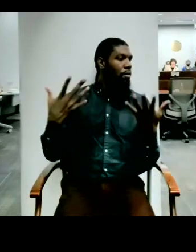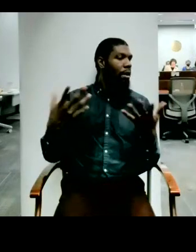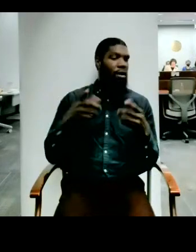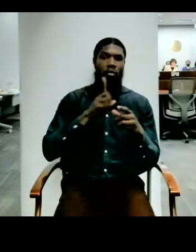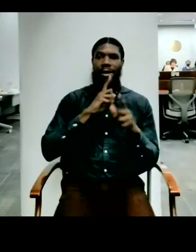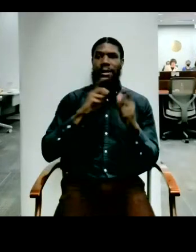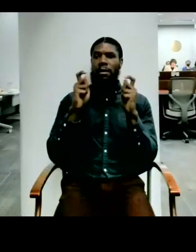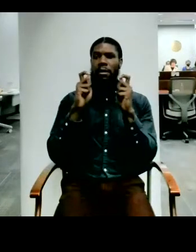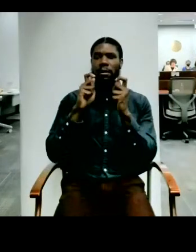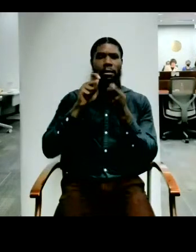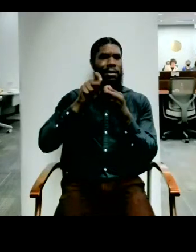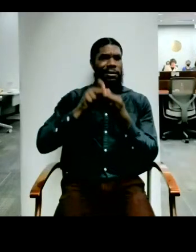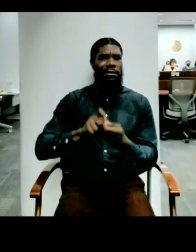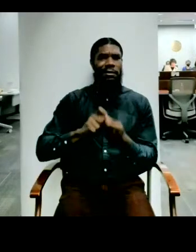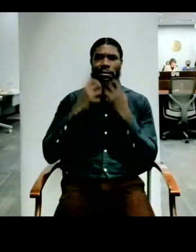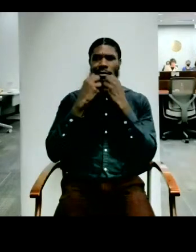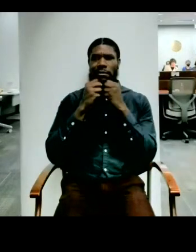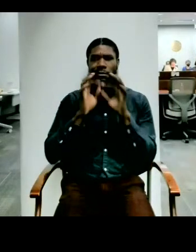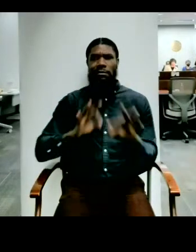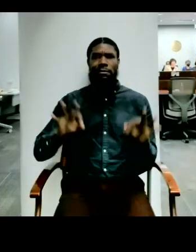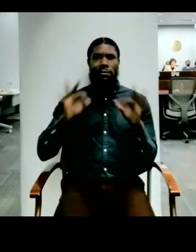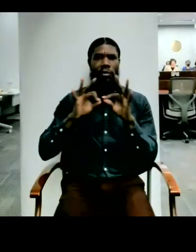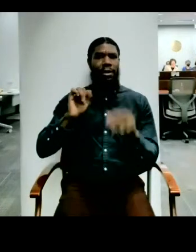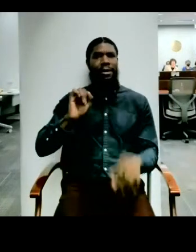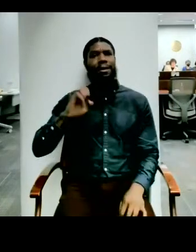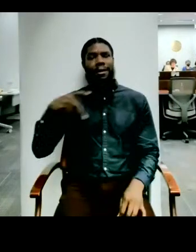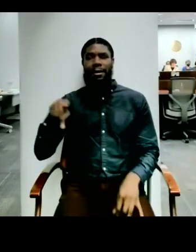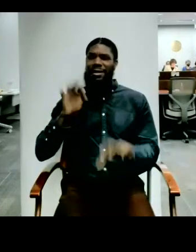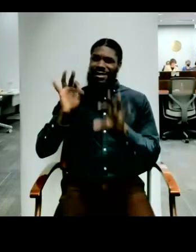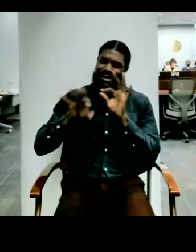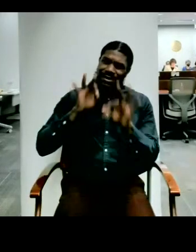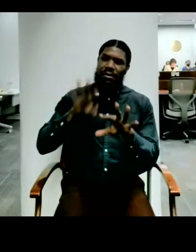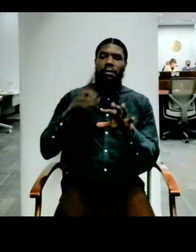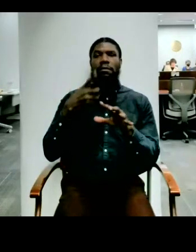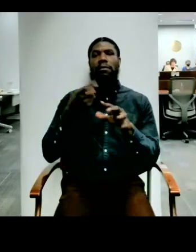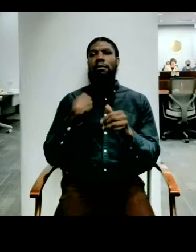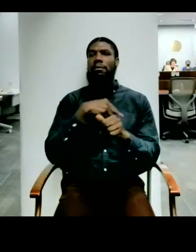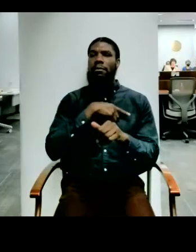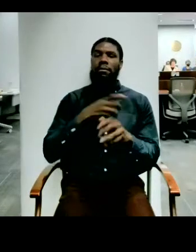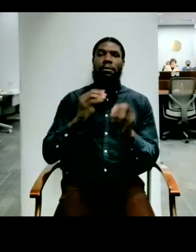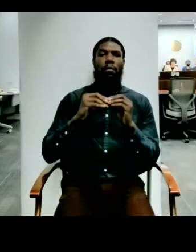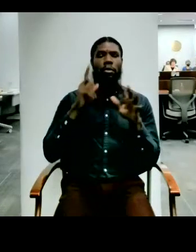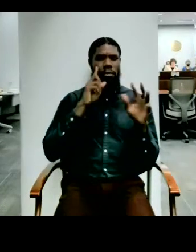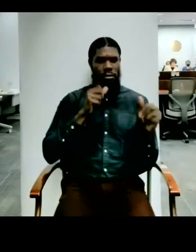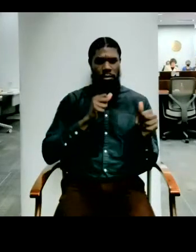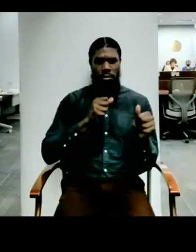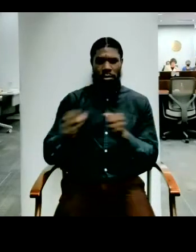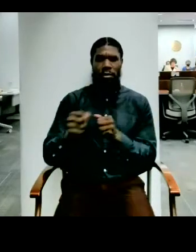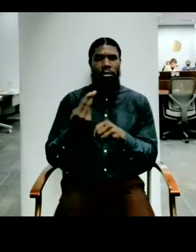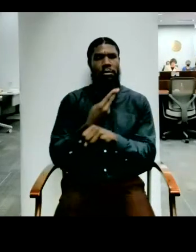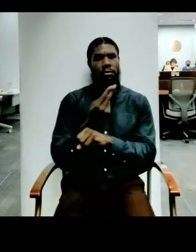input to that SEP to enable us to more strategically use our resources to target